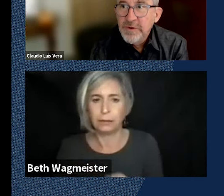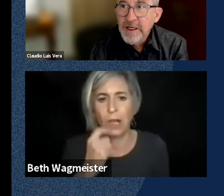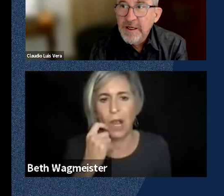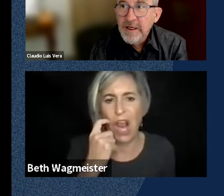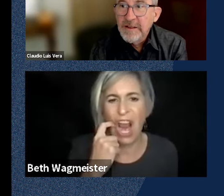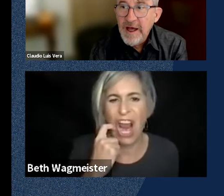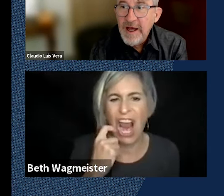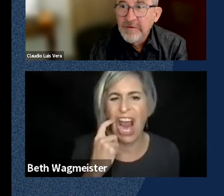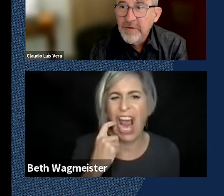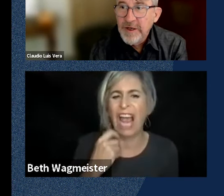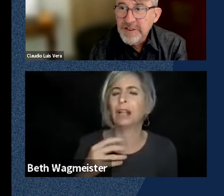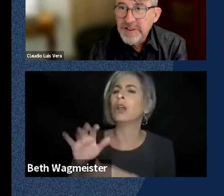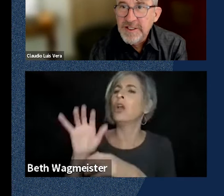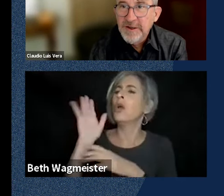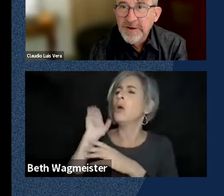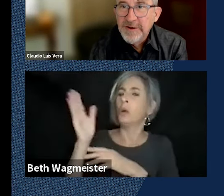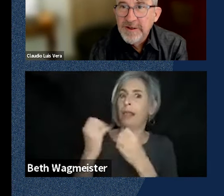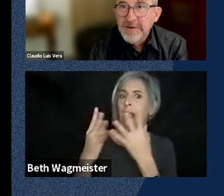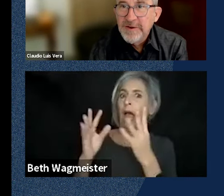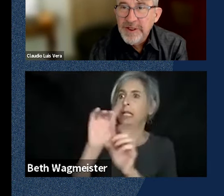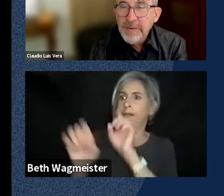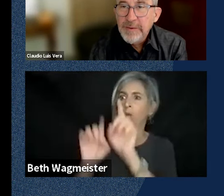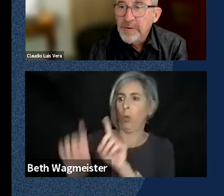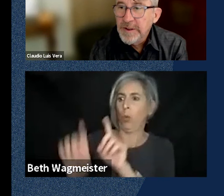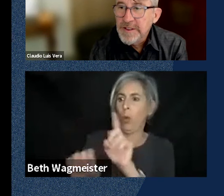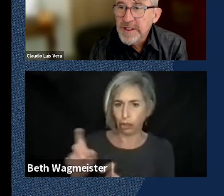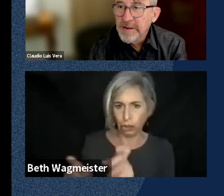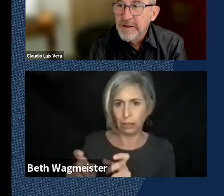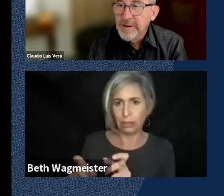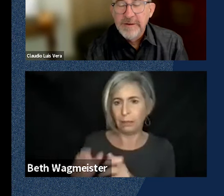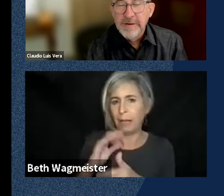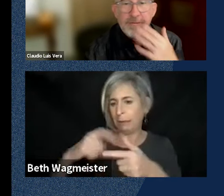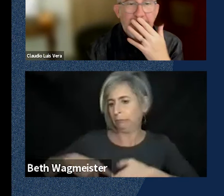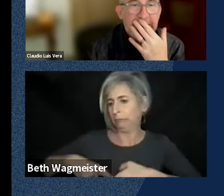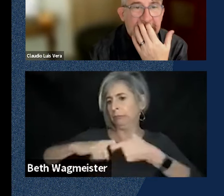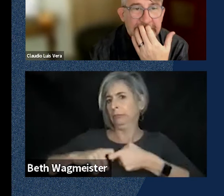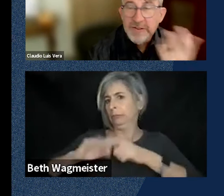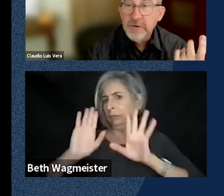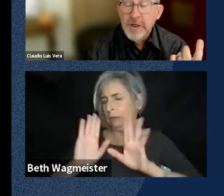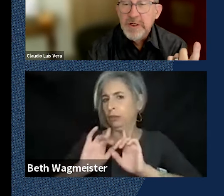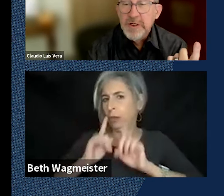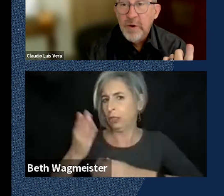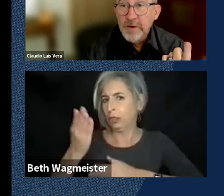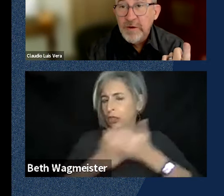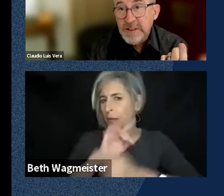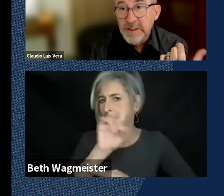So we're getting a lot of questions here. Tanguy, maybe want to take a minute to answer. So, so one question